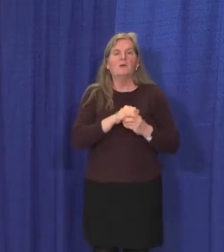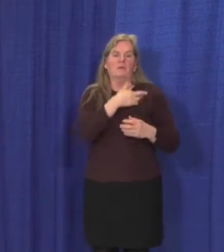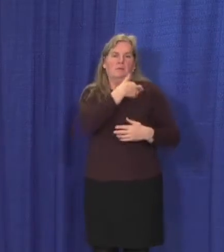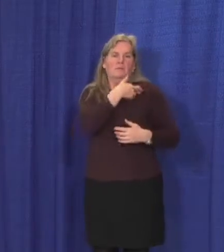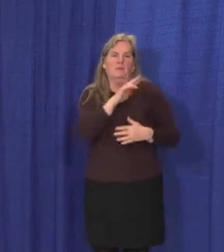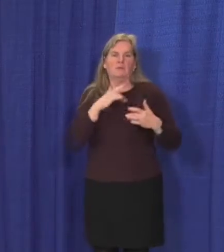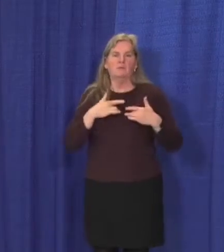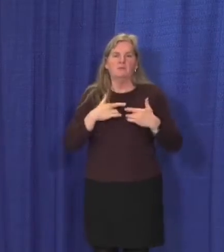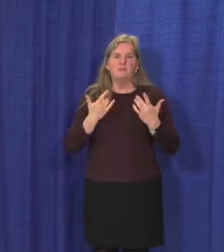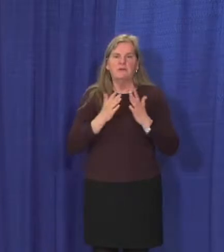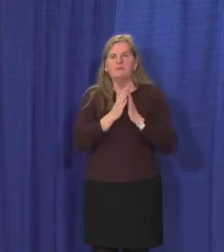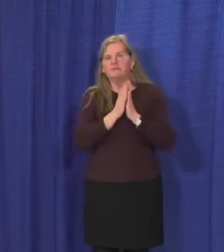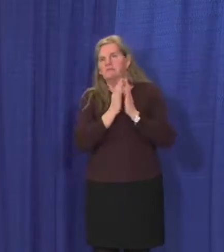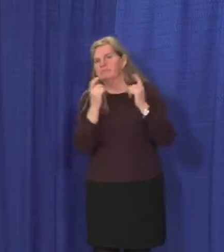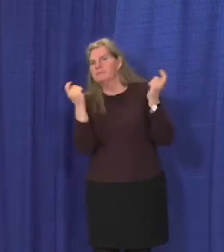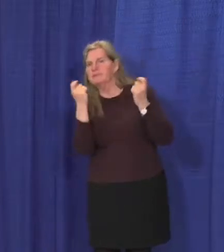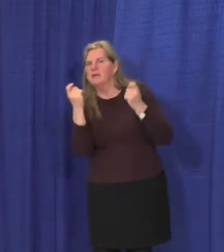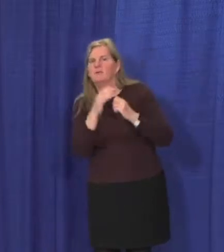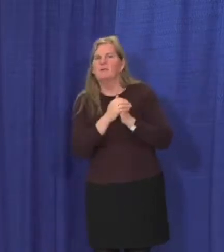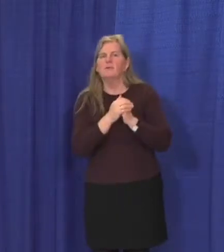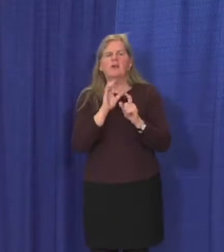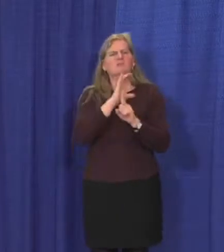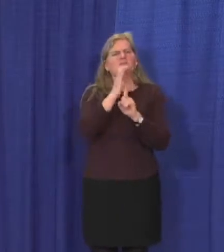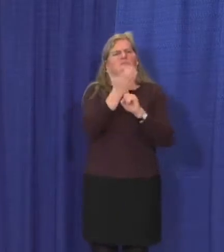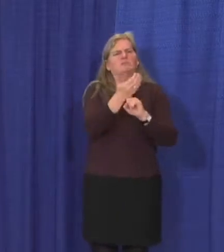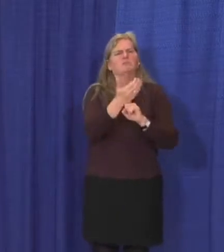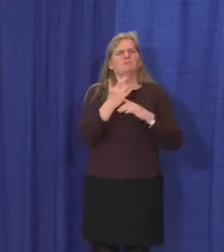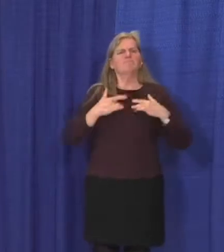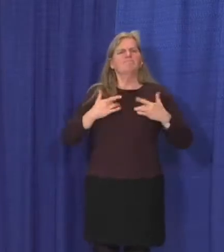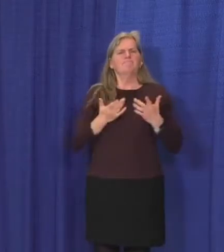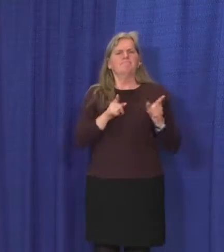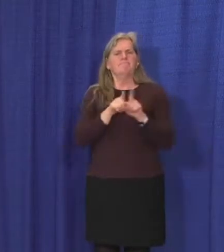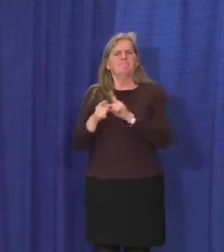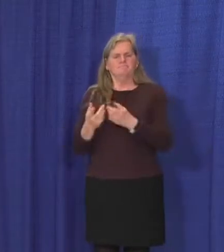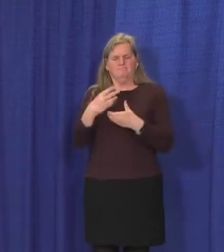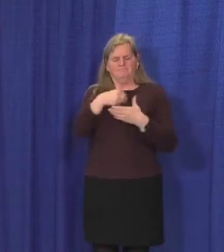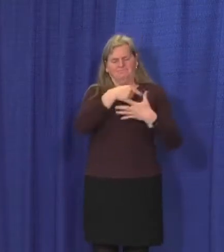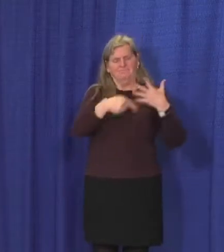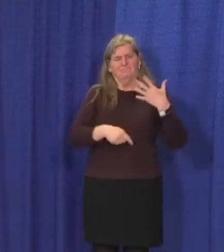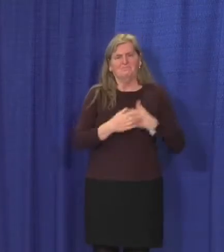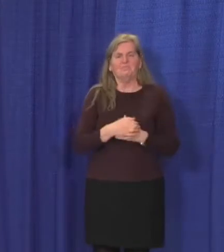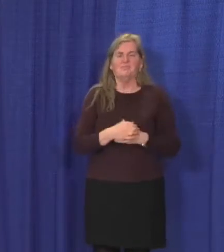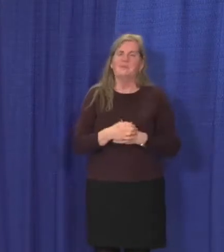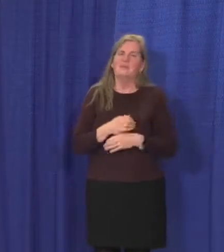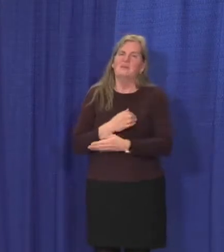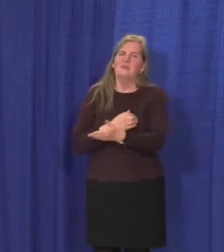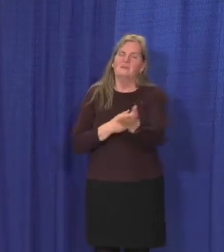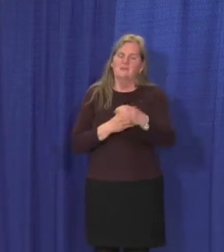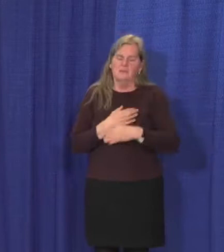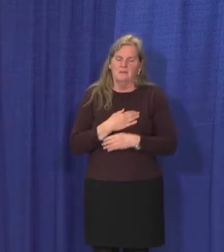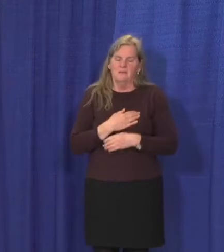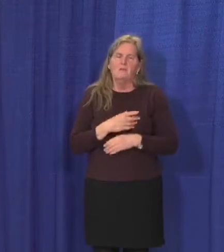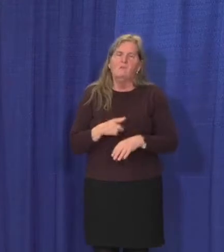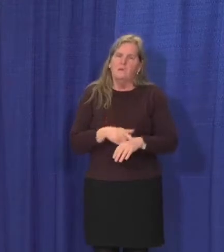weddings and faith-based services as well as cultural events.